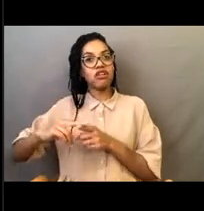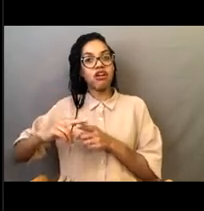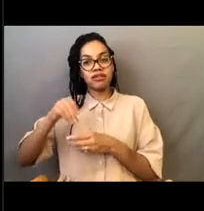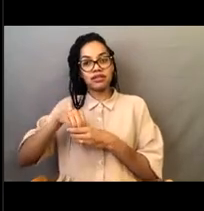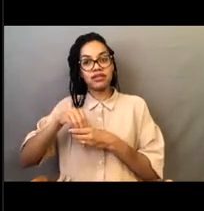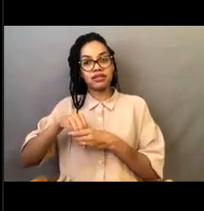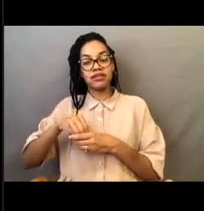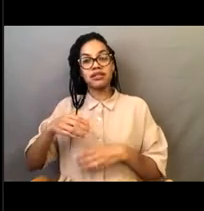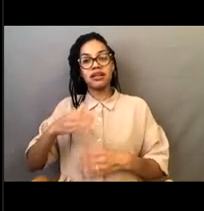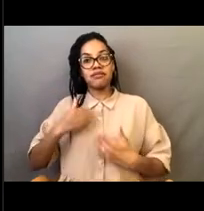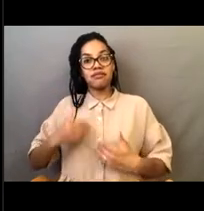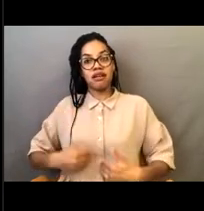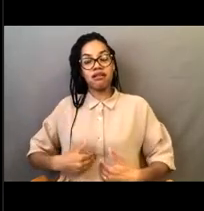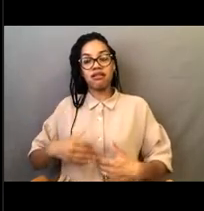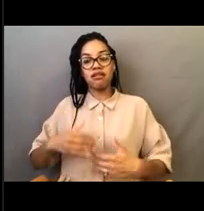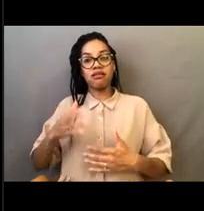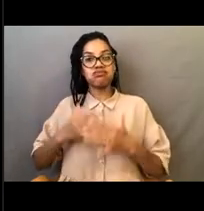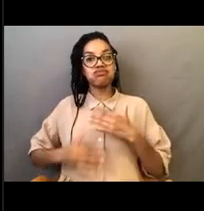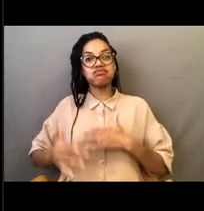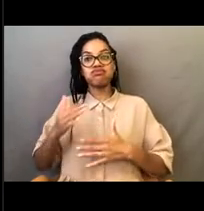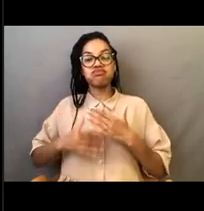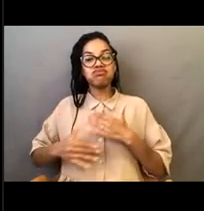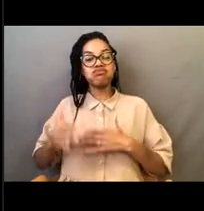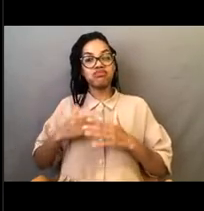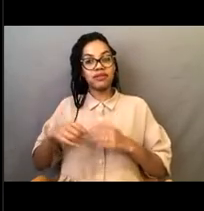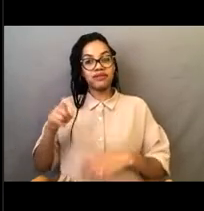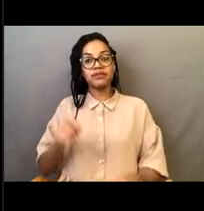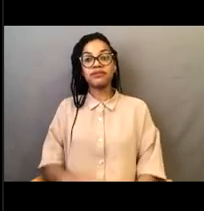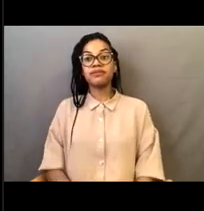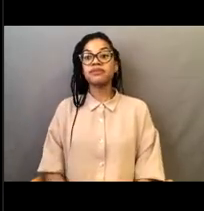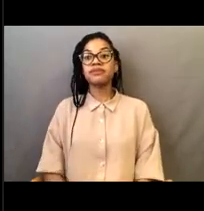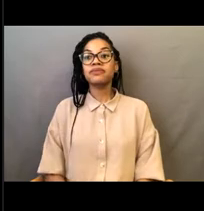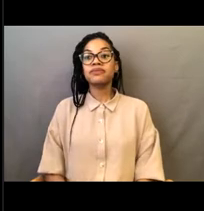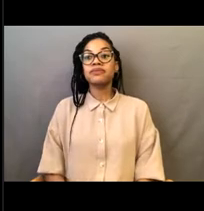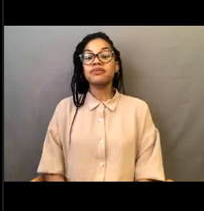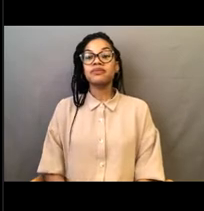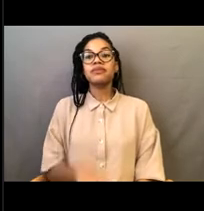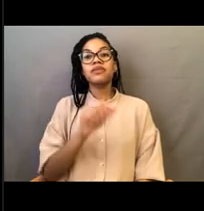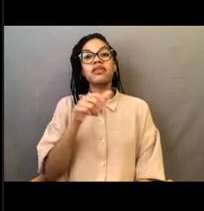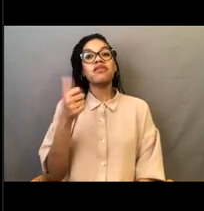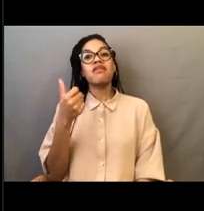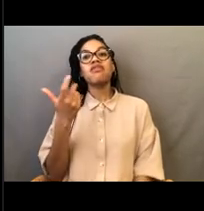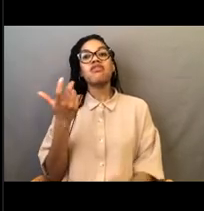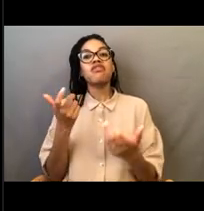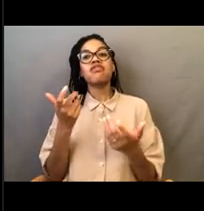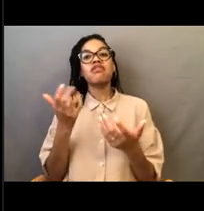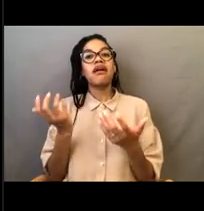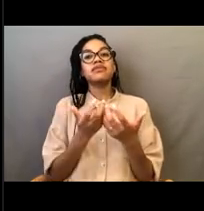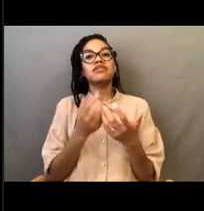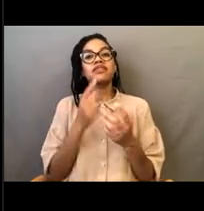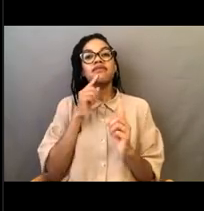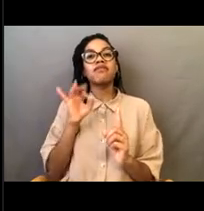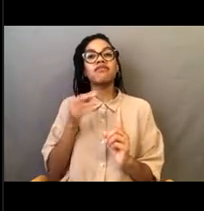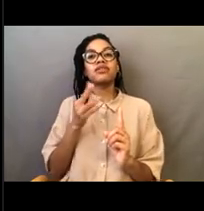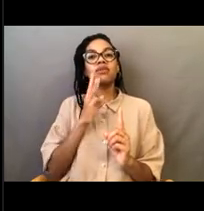go across their gills and collecting it that way. Some other adaptations are that freshwater fish have different migration patterns.